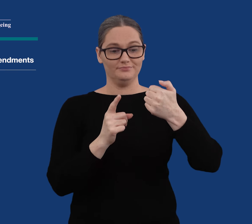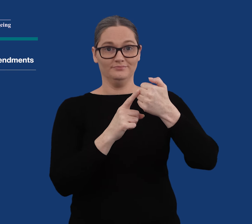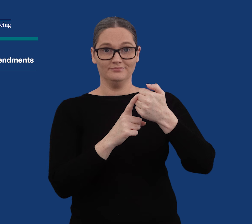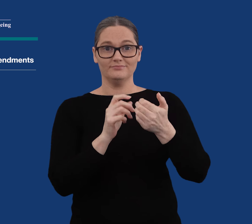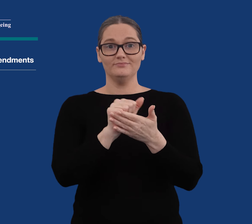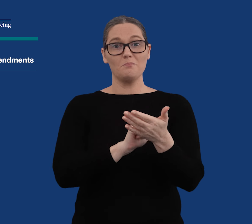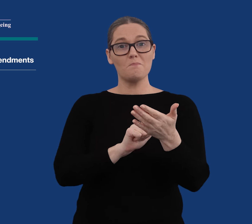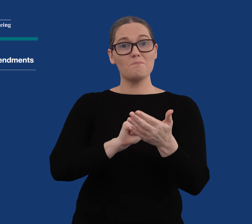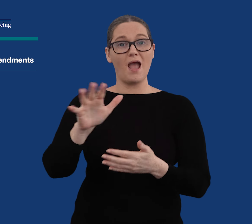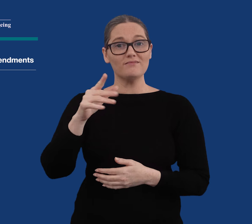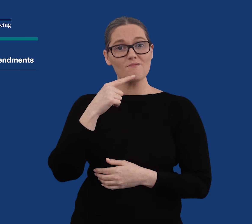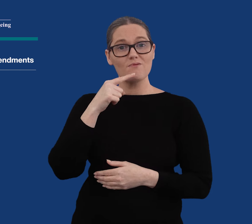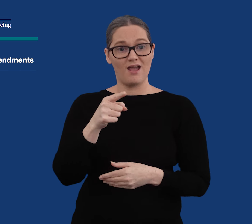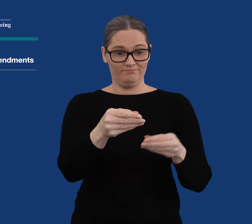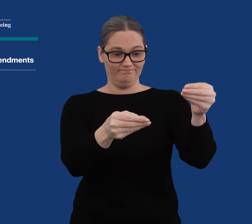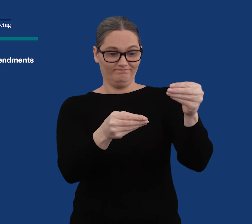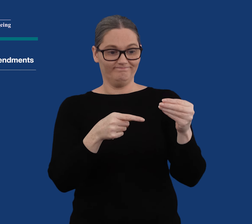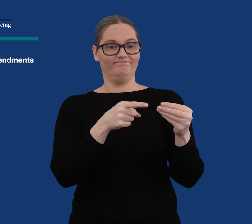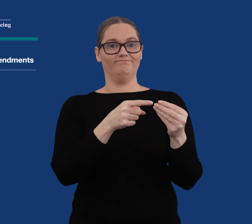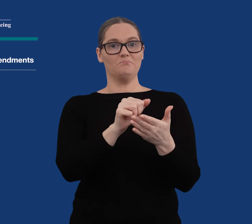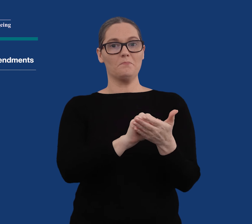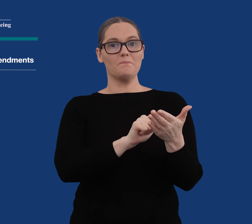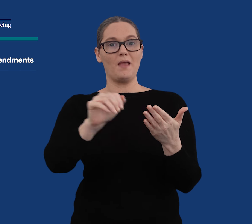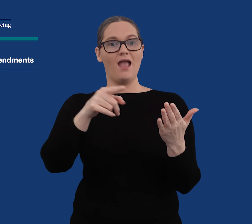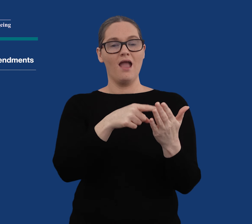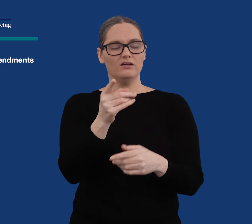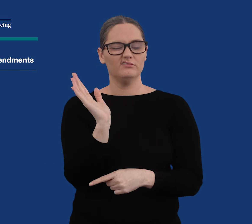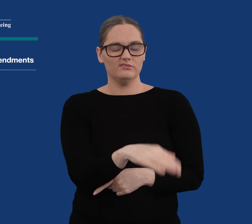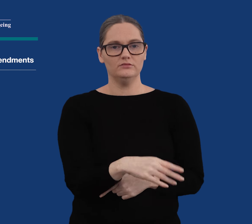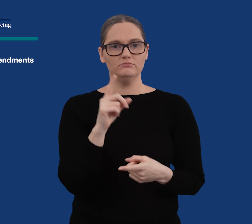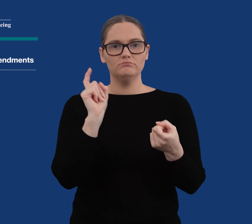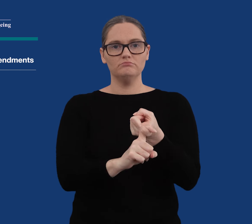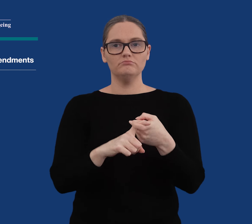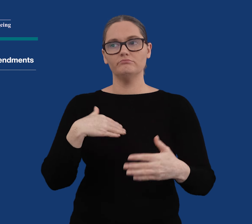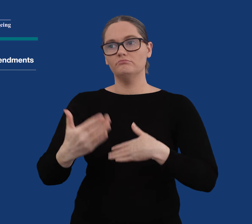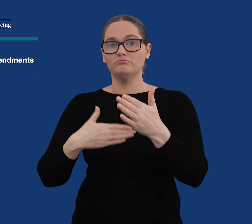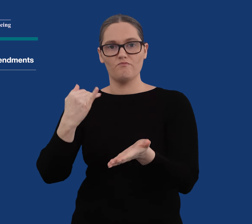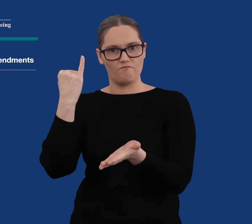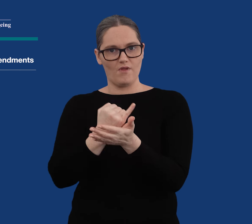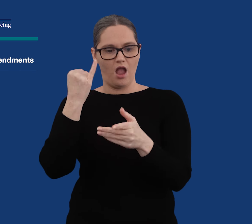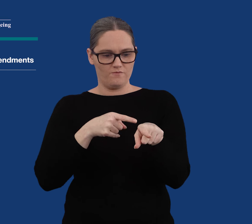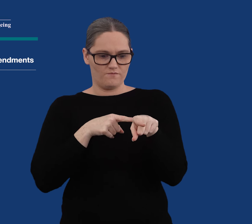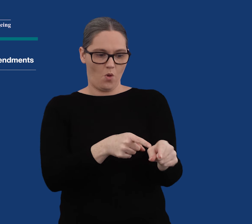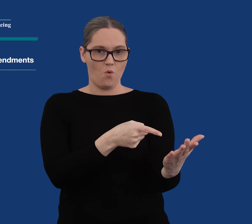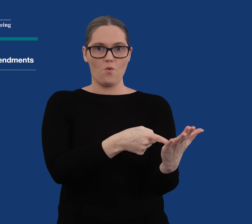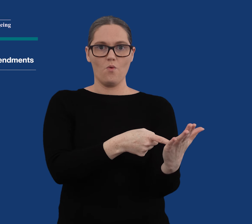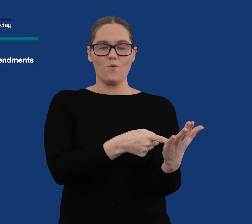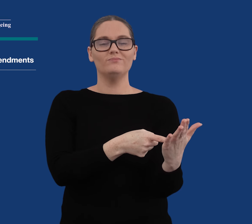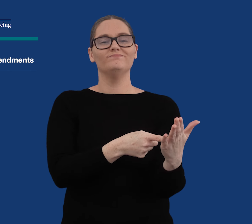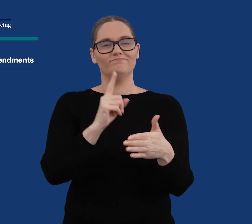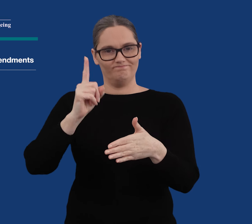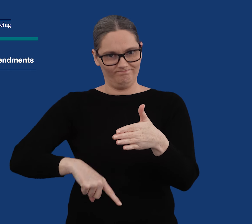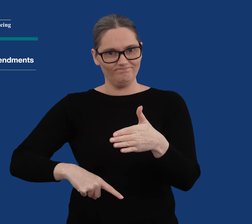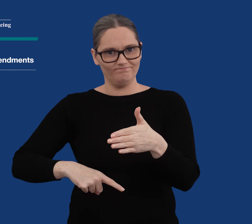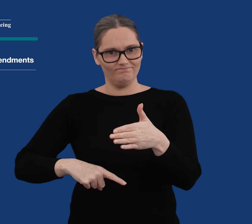• for failing to comply with a Banning Order